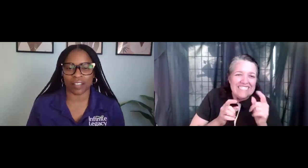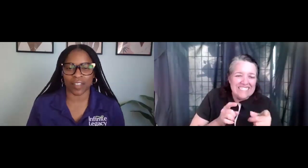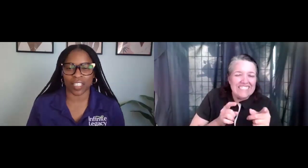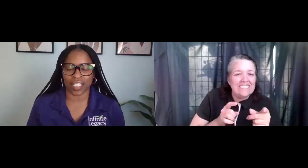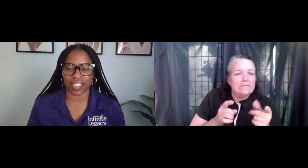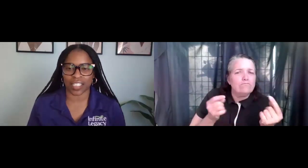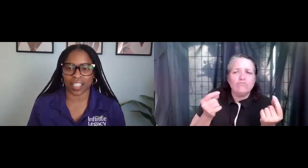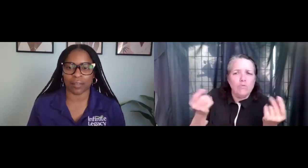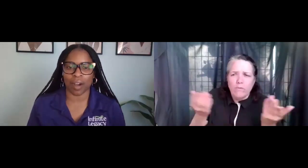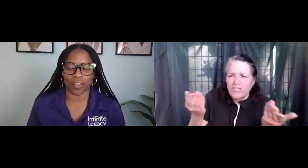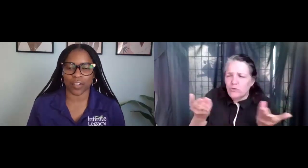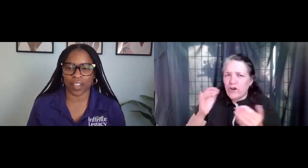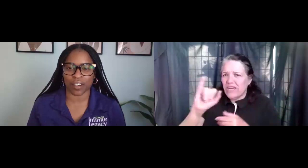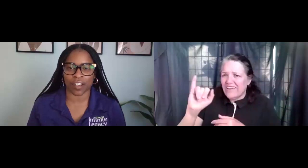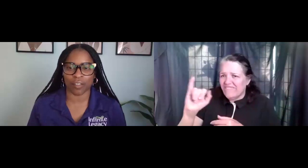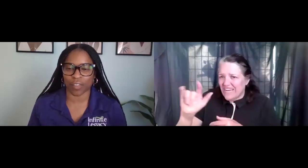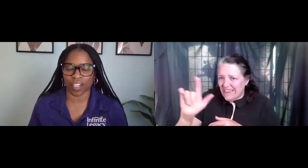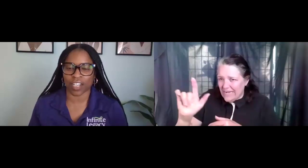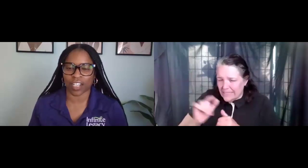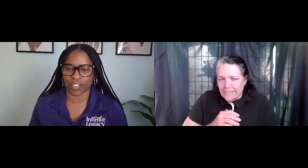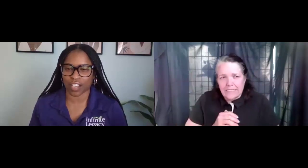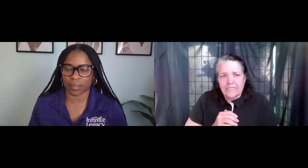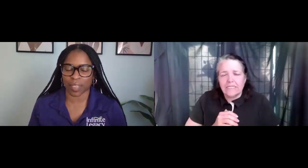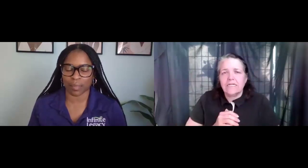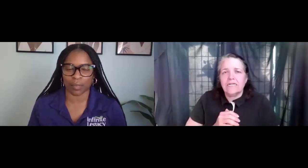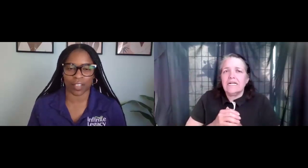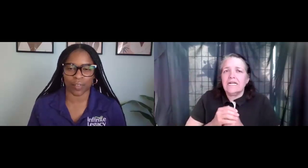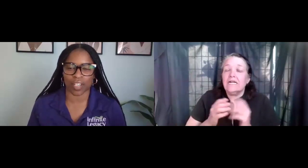Infinite Legacy? Although there are over one hundred thousand people waiting for a